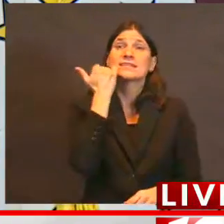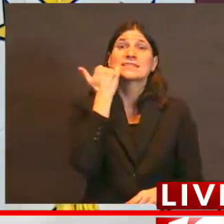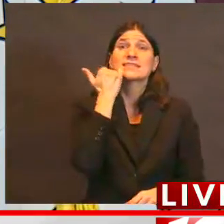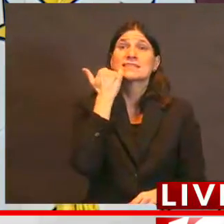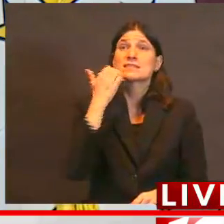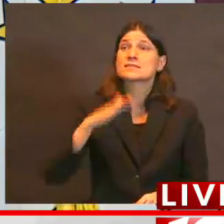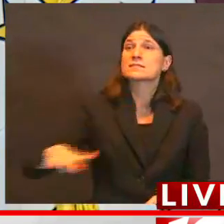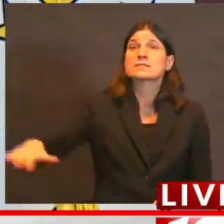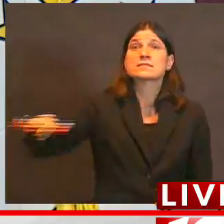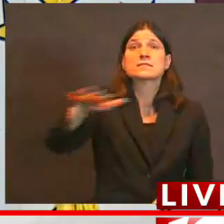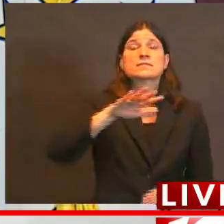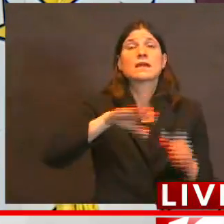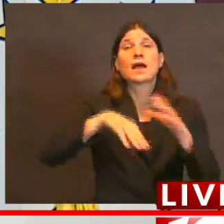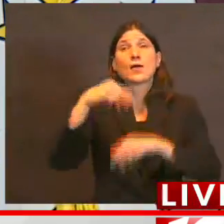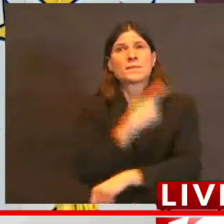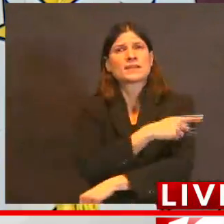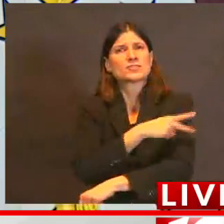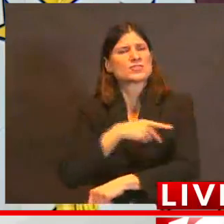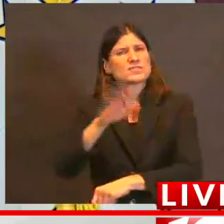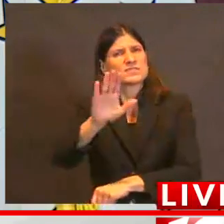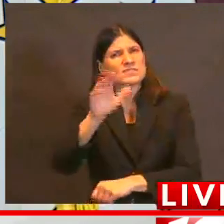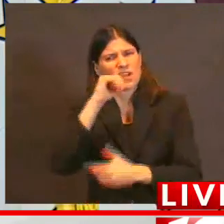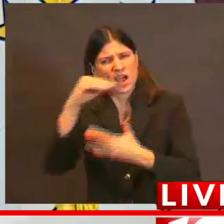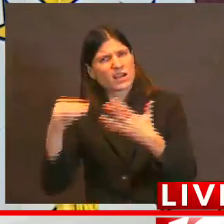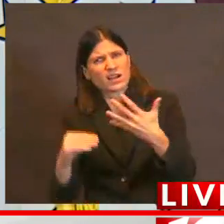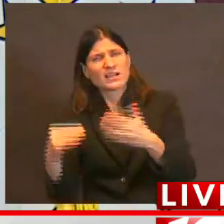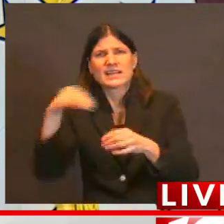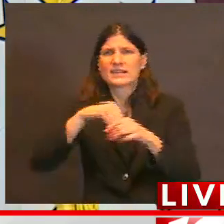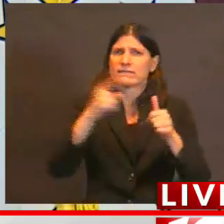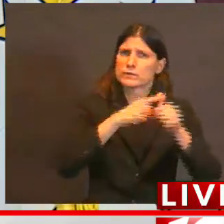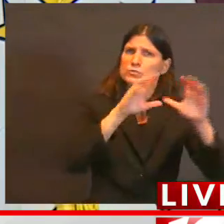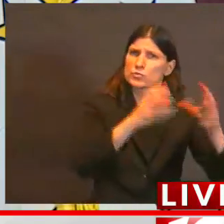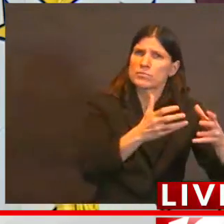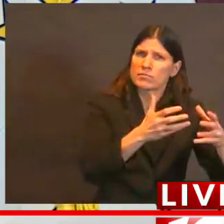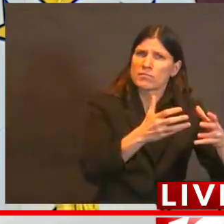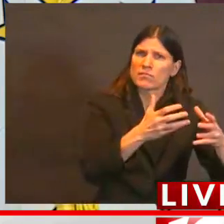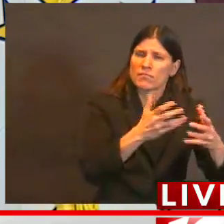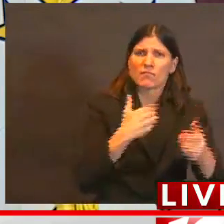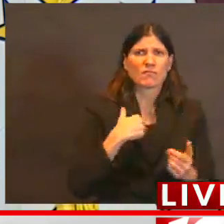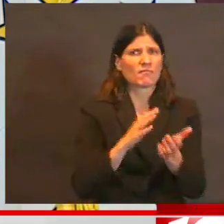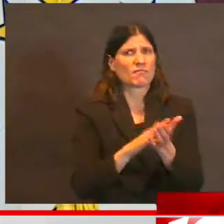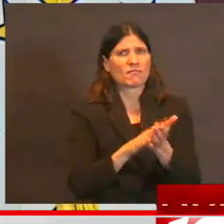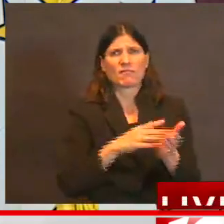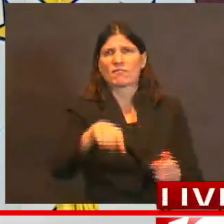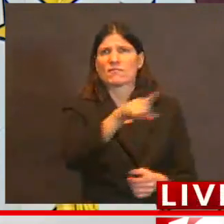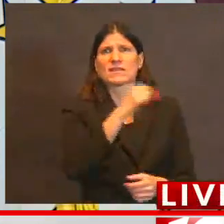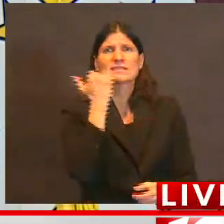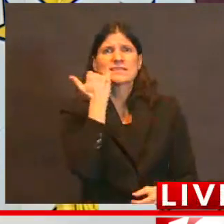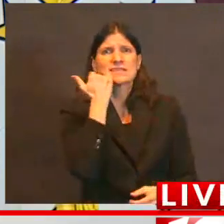EFFECT IT'S A LOT I JUST WHAT WAS YEAH AND THEN SAYS ALONG WITH THE OTHER OUTPATIENT PROVIDERS ARE PRIORITY GROUP